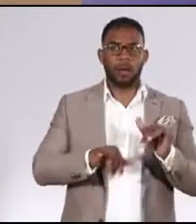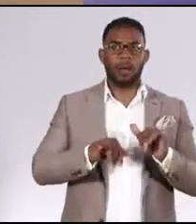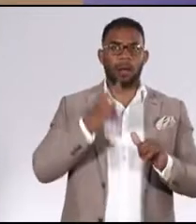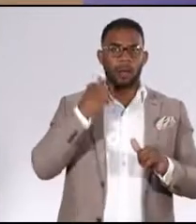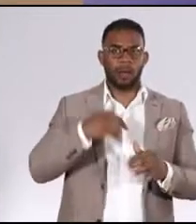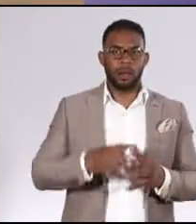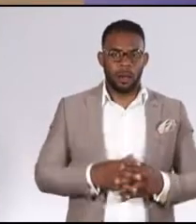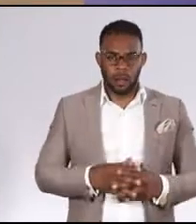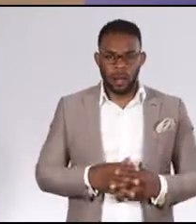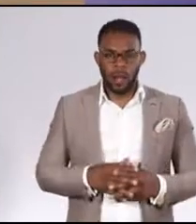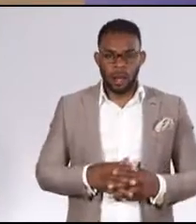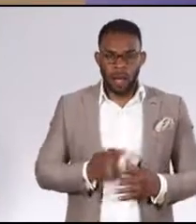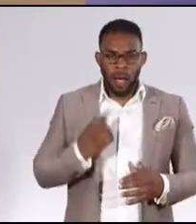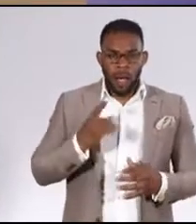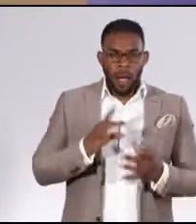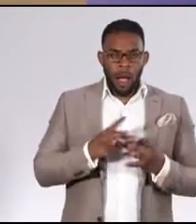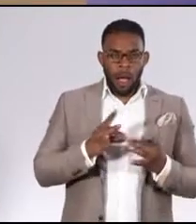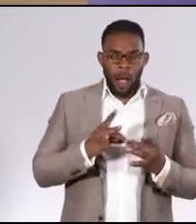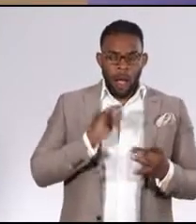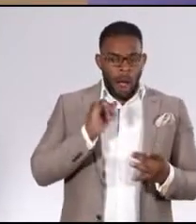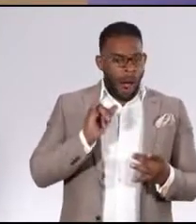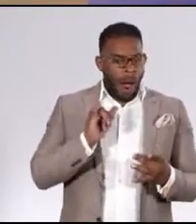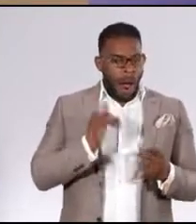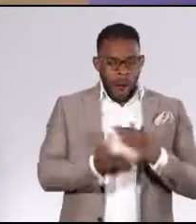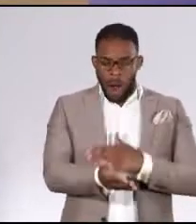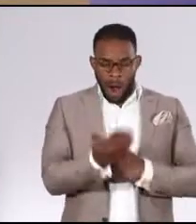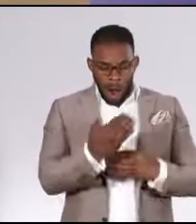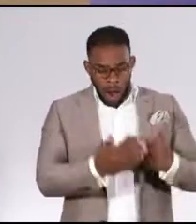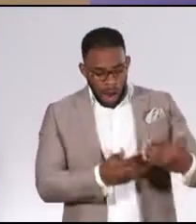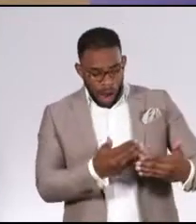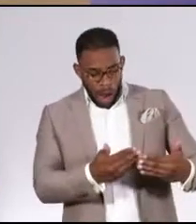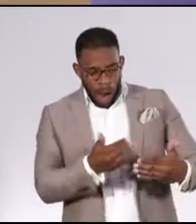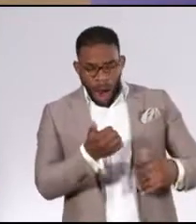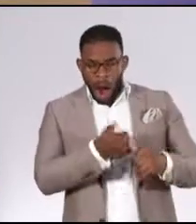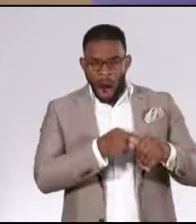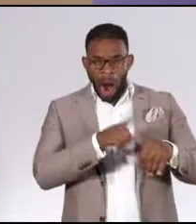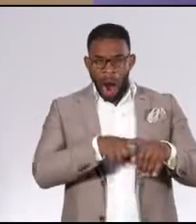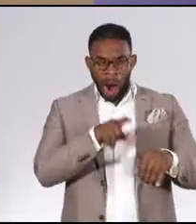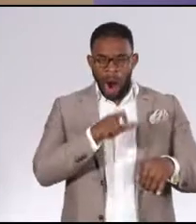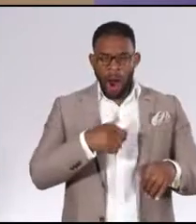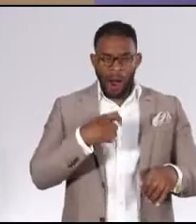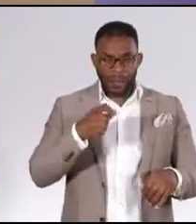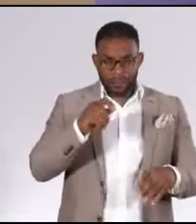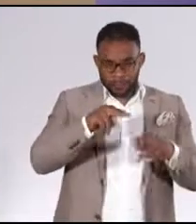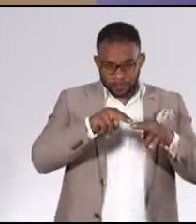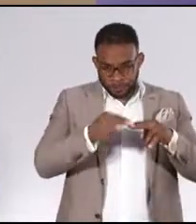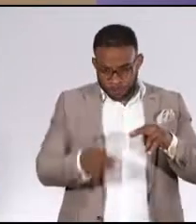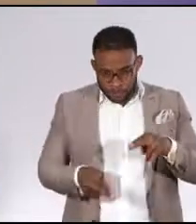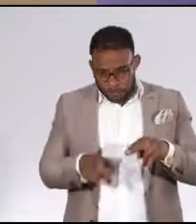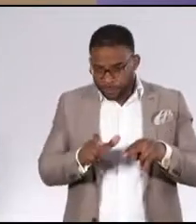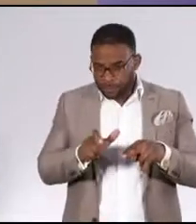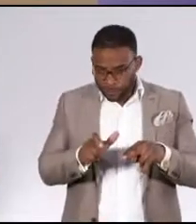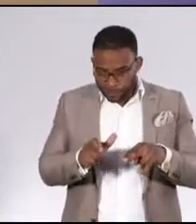I always say it's like a morning process. Every time you have a drop, you need to more in that last.